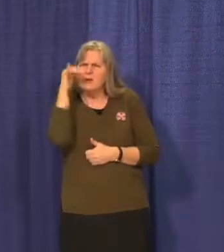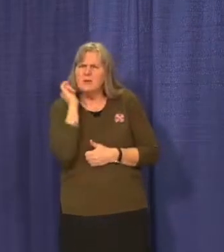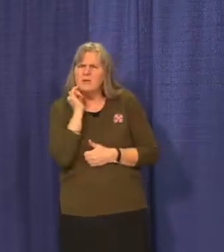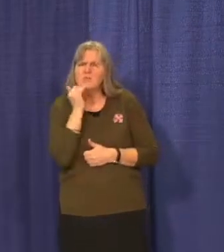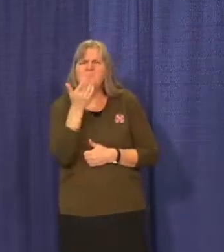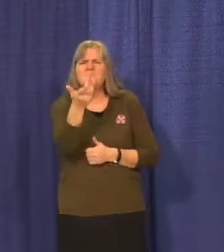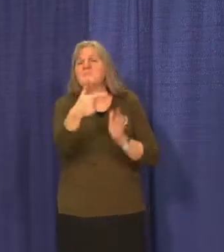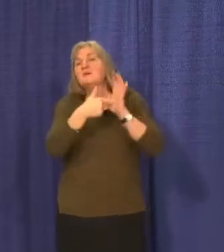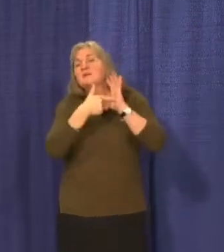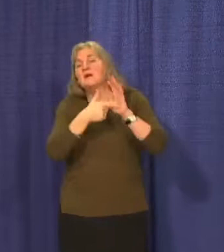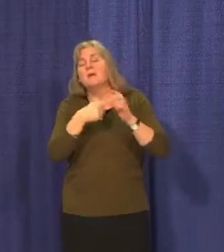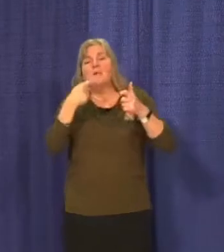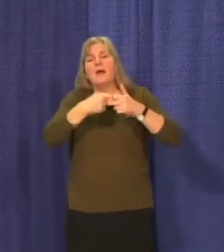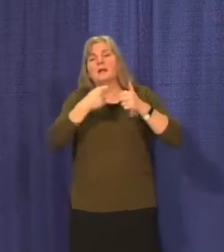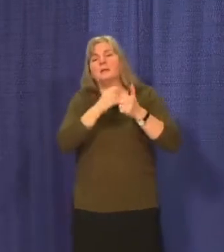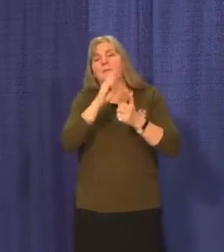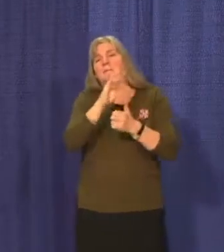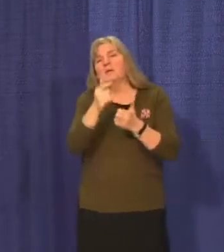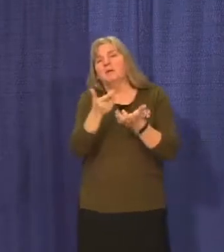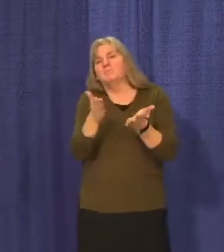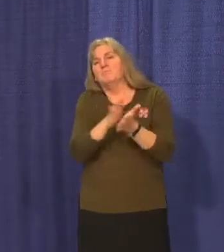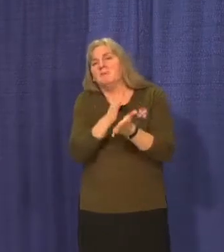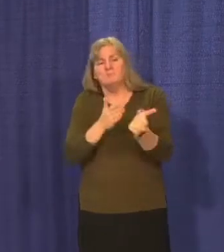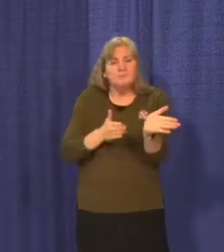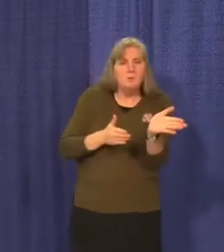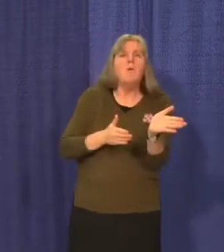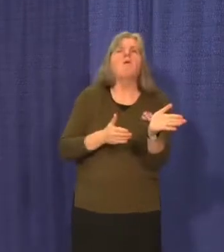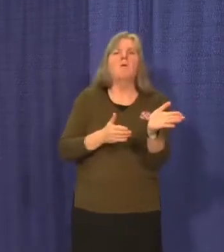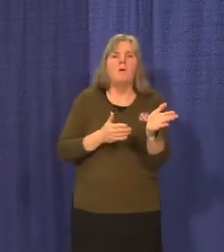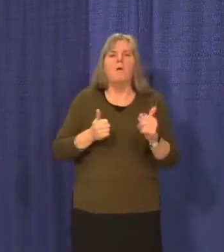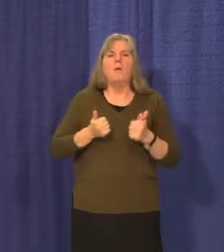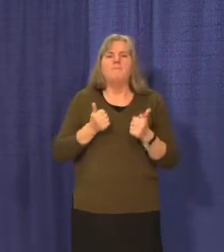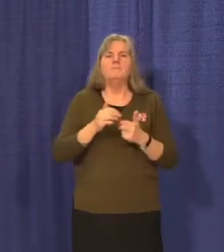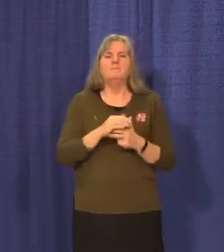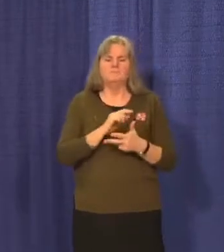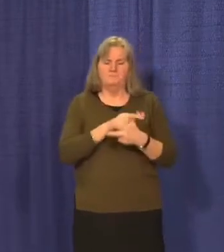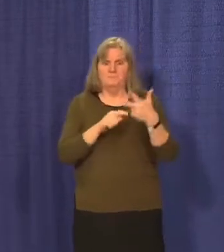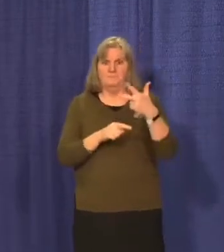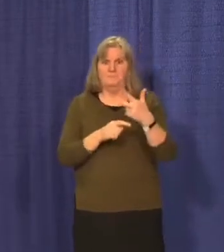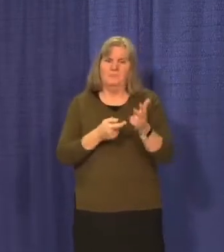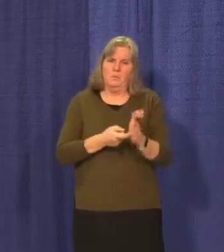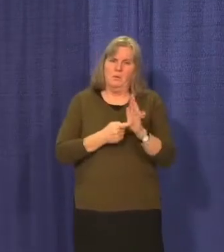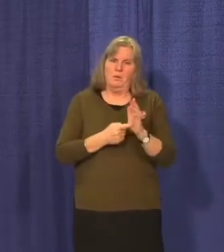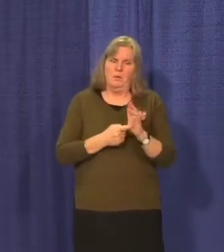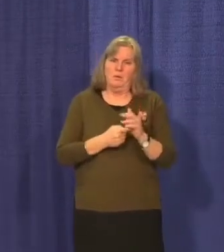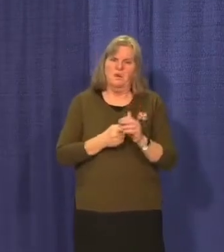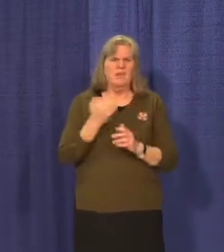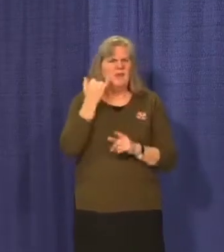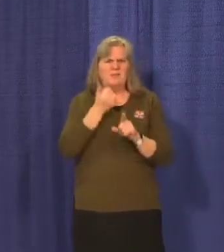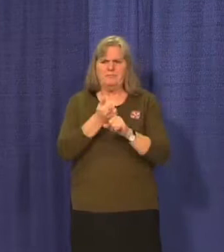Yukon residency, for example, a utility bill. If you have any concerns about